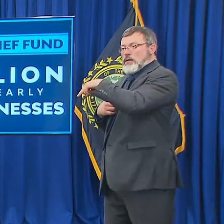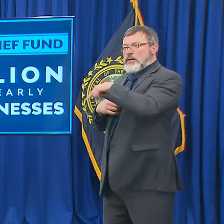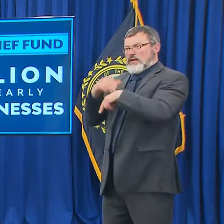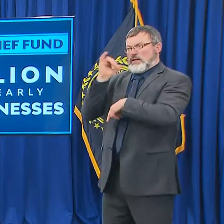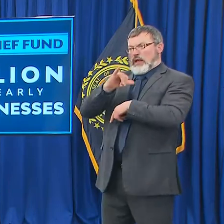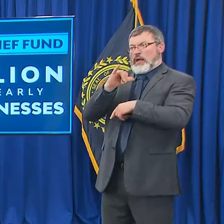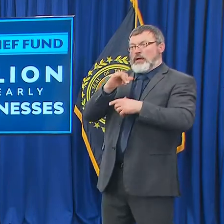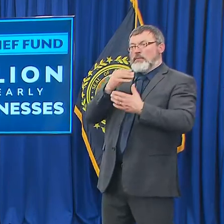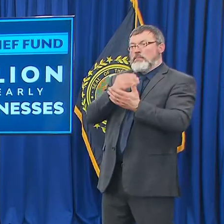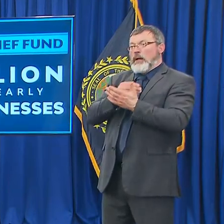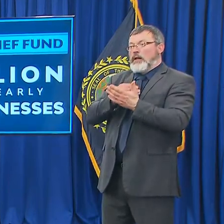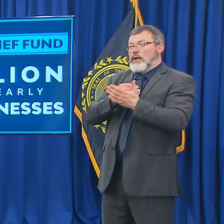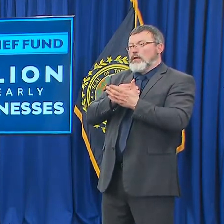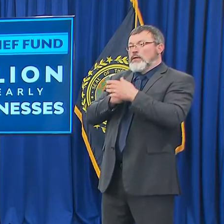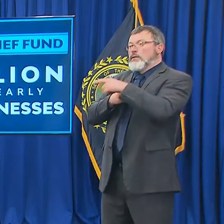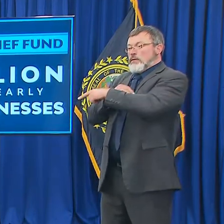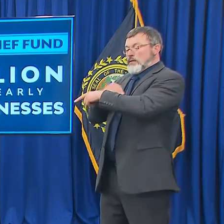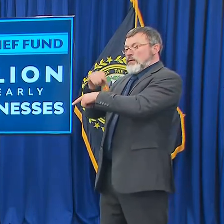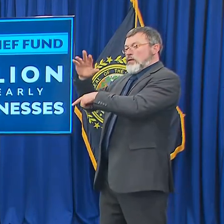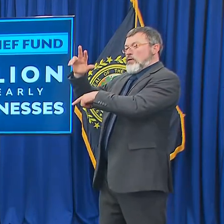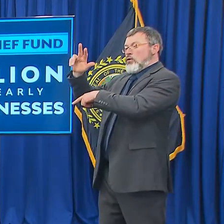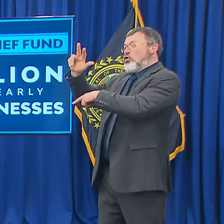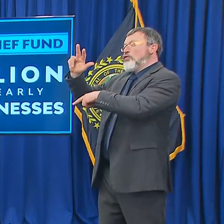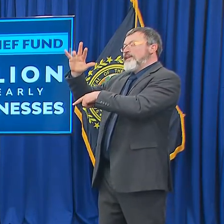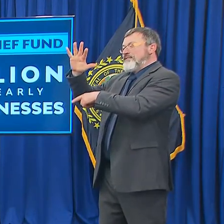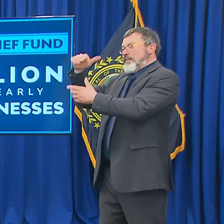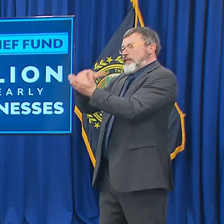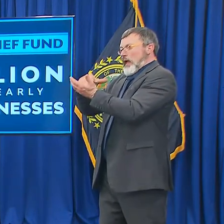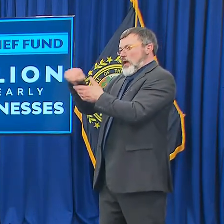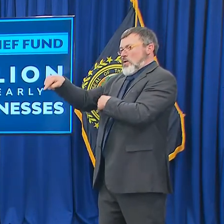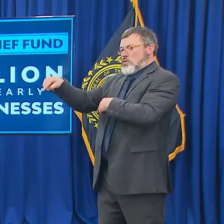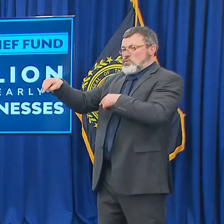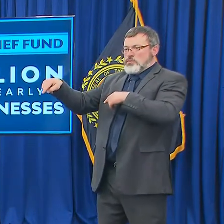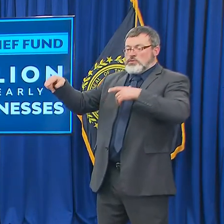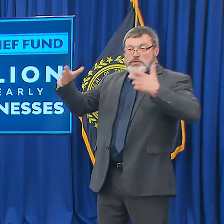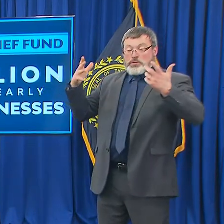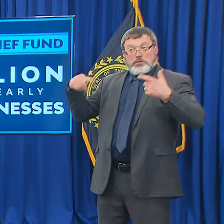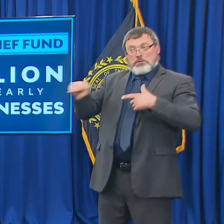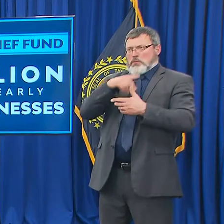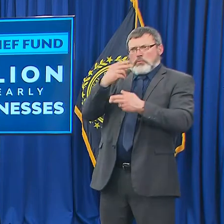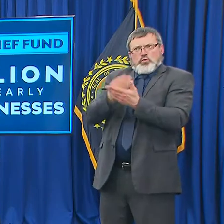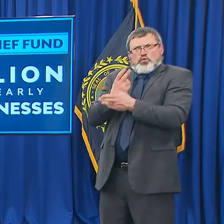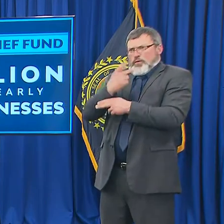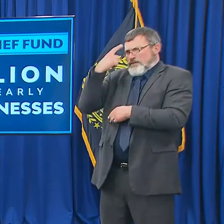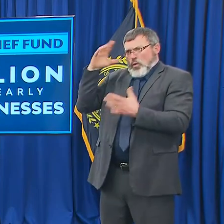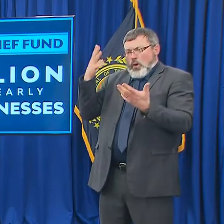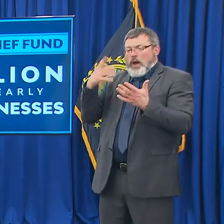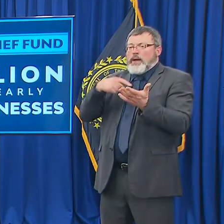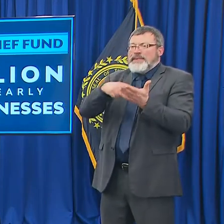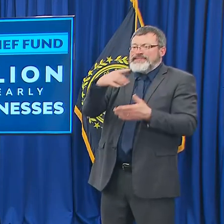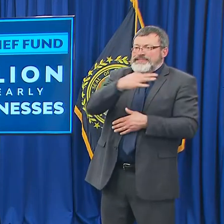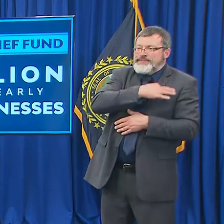continue to look differently. Well into next year as well. I think a lot of us understand that, whether it's a birthday party or a wedding having to be delayed